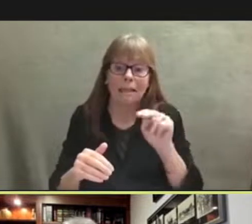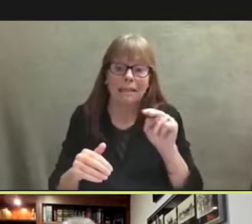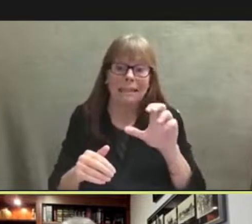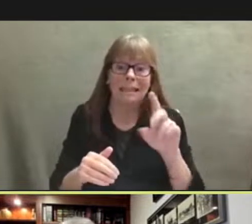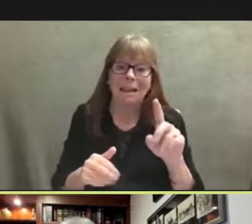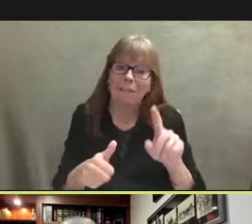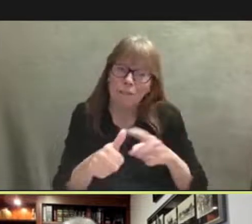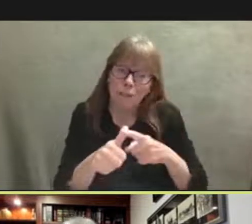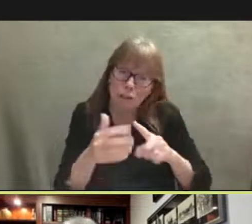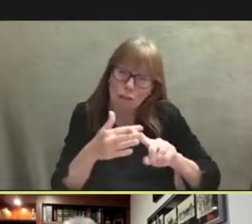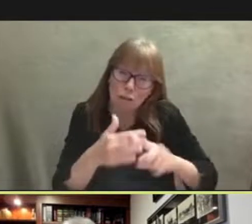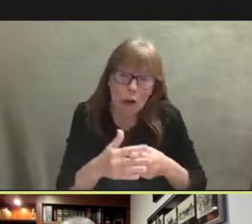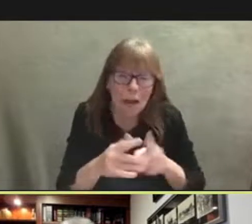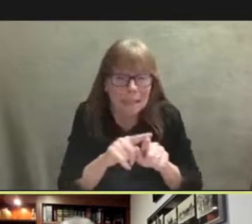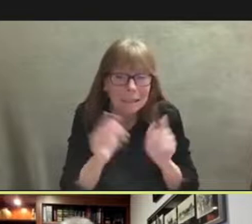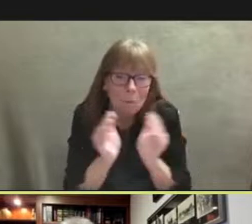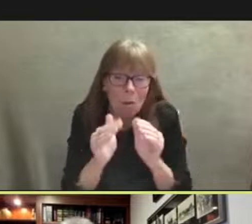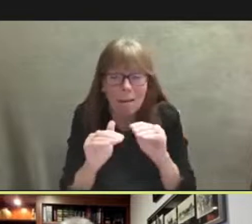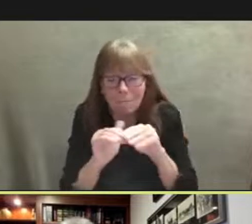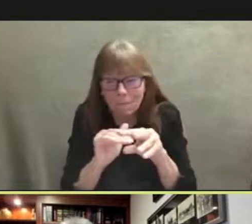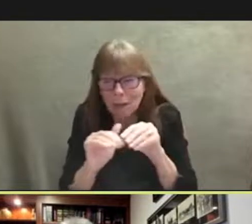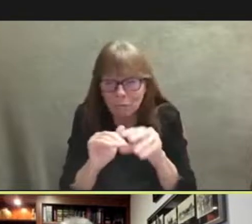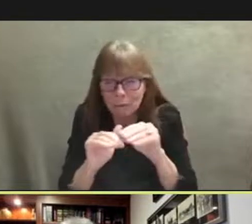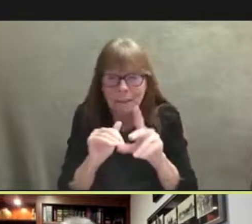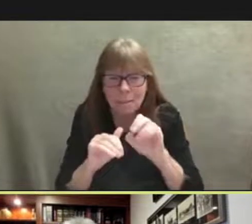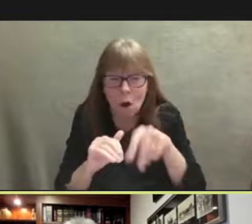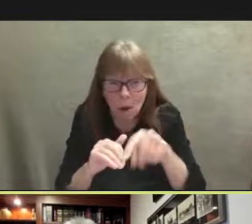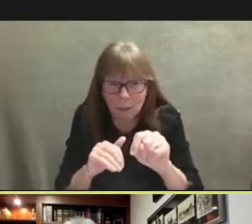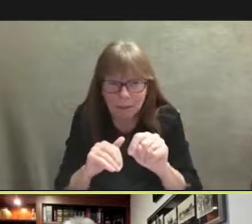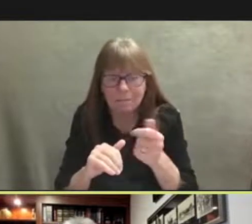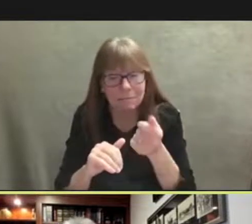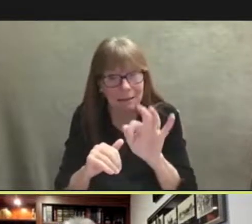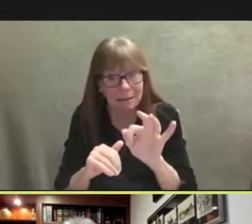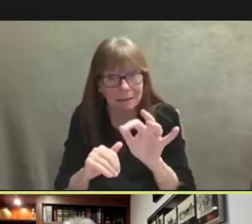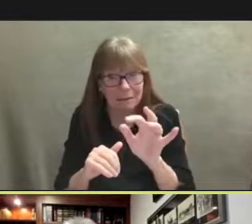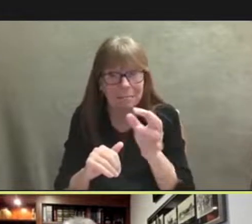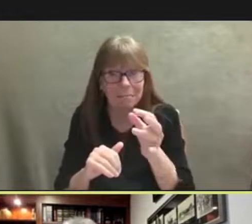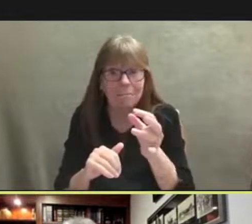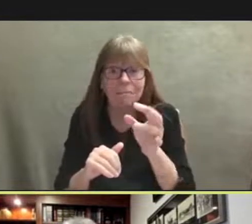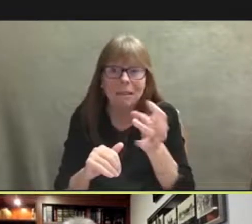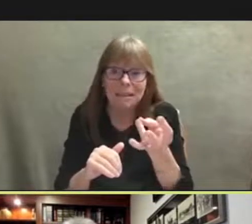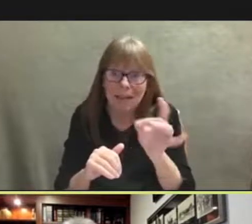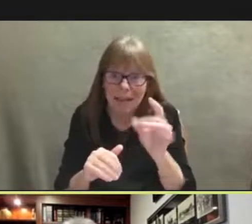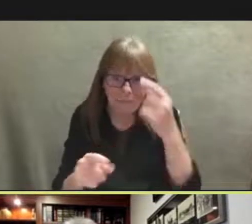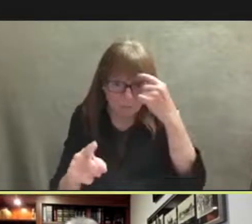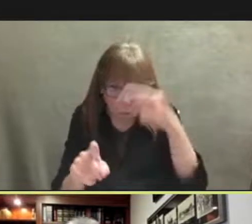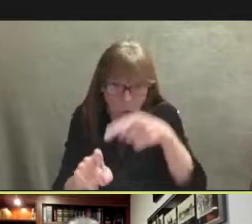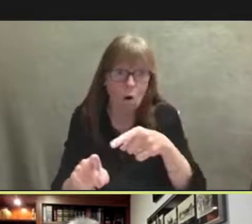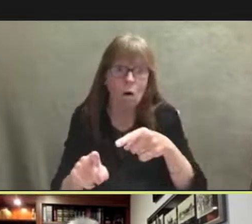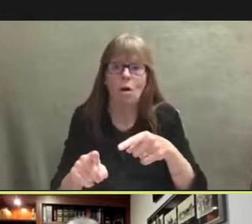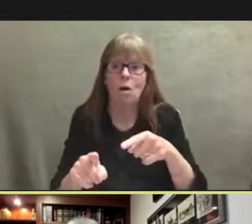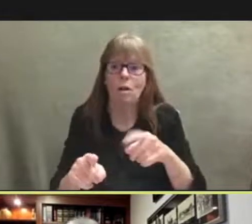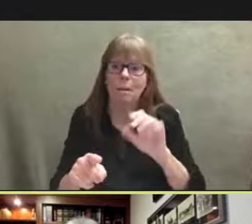council within the Department of Education 1978, and we transformed into an independent agency